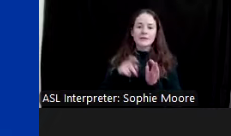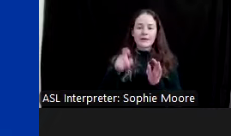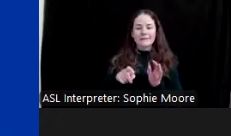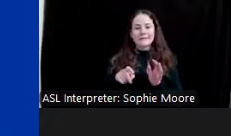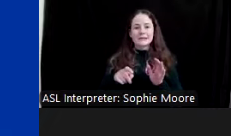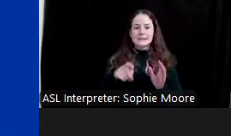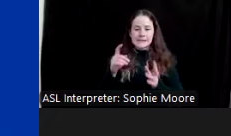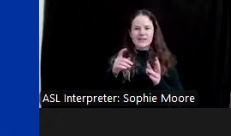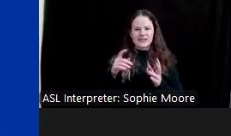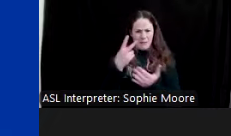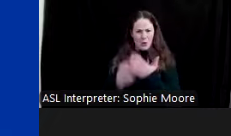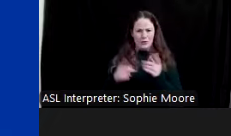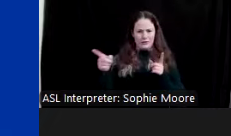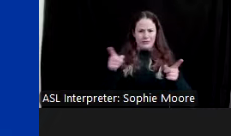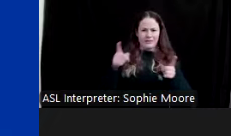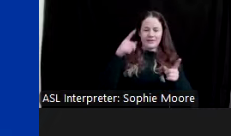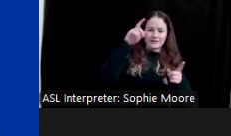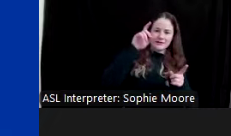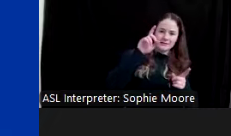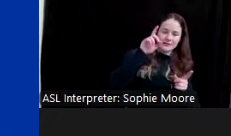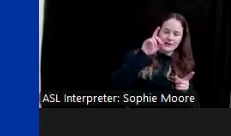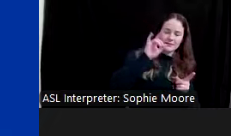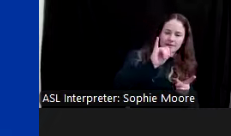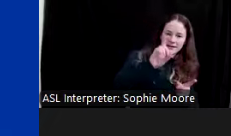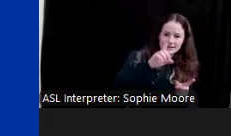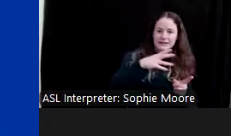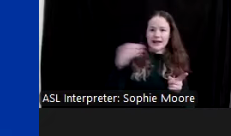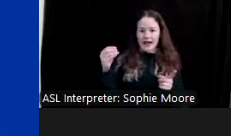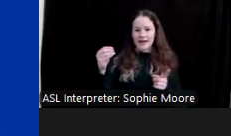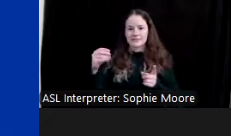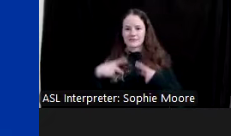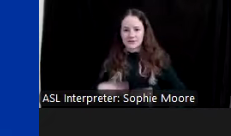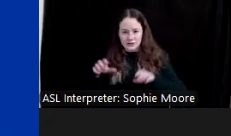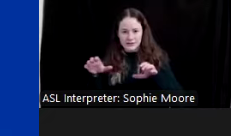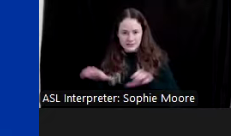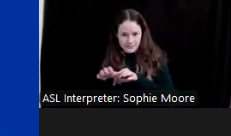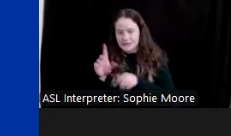make sure, you know, are we avoiding any cardiac issues that might happen? And then the big thing with the physical